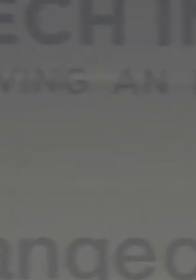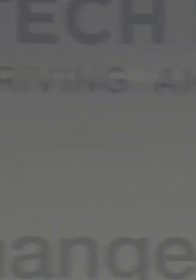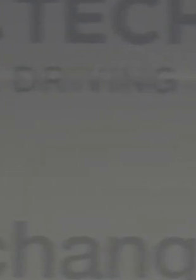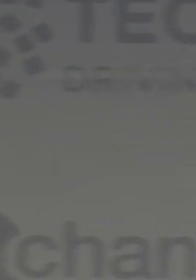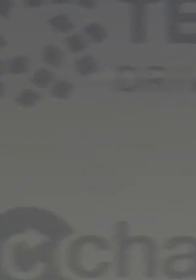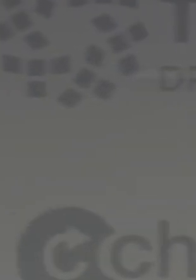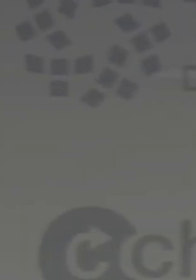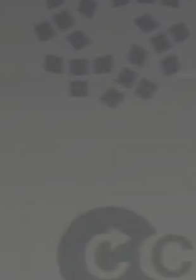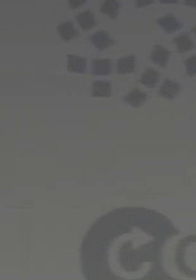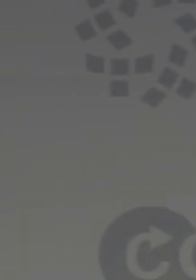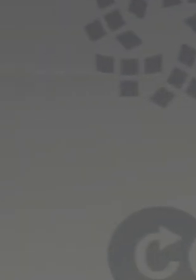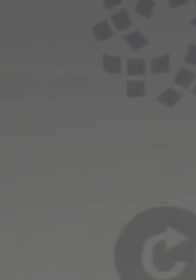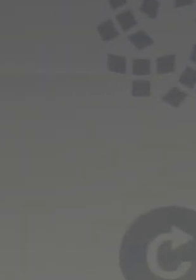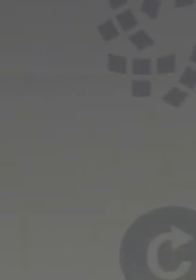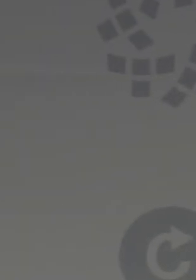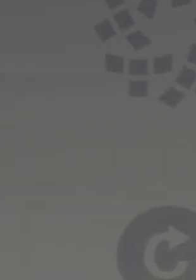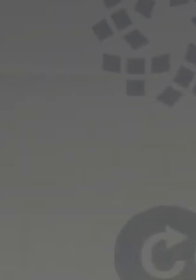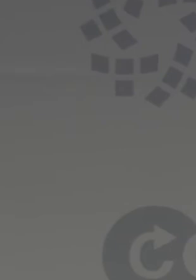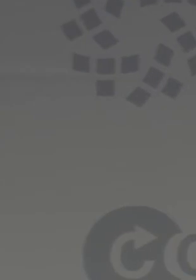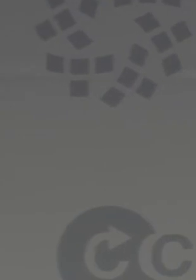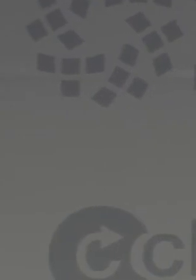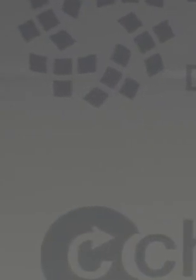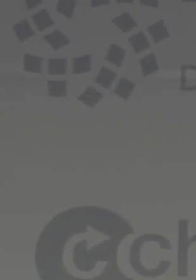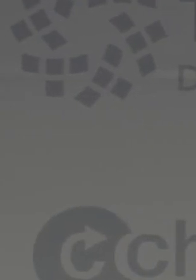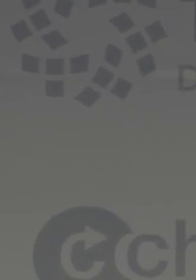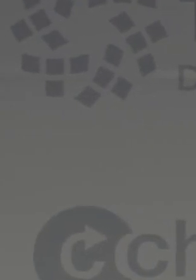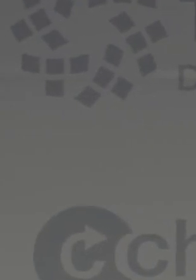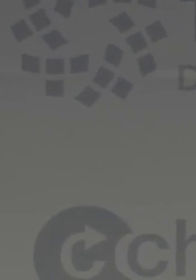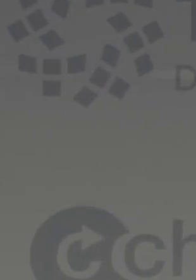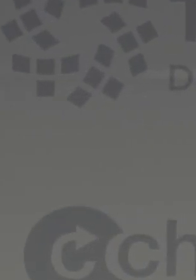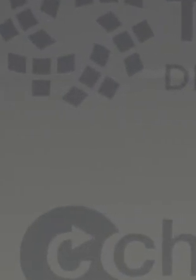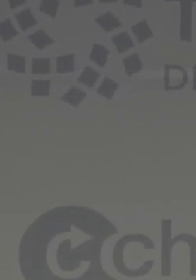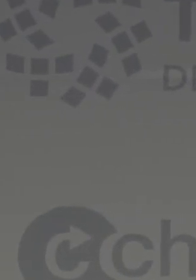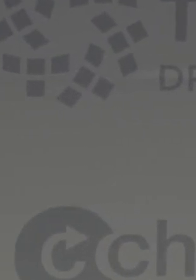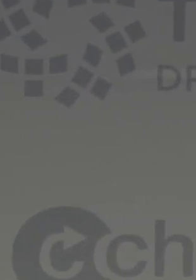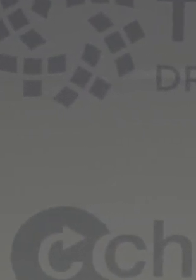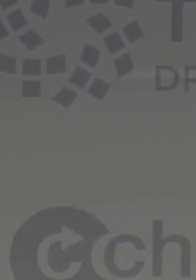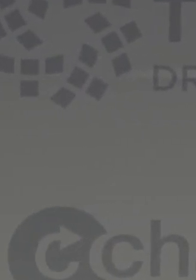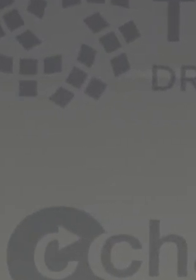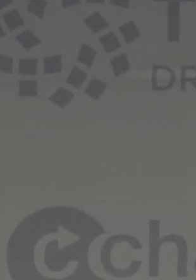hearing aid cost anywhere from $2,500 to $5,000 a piece and are not covered by